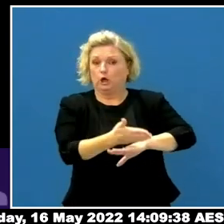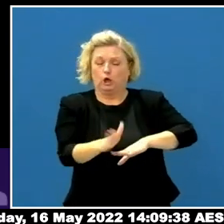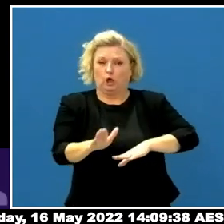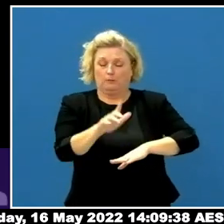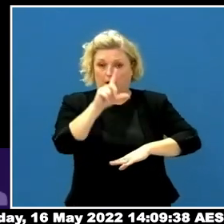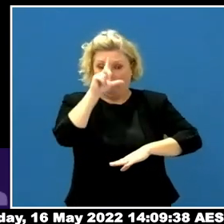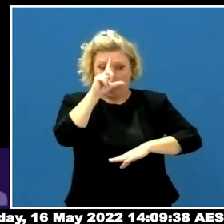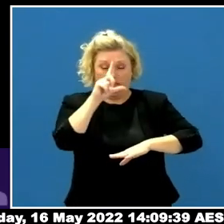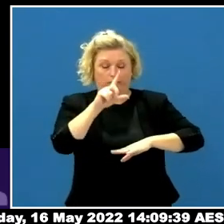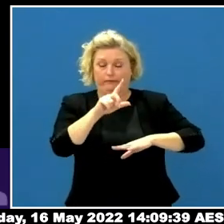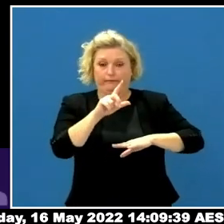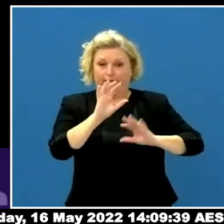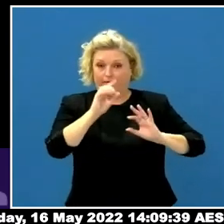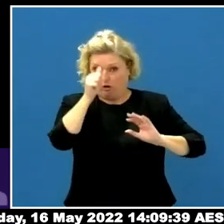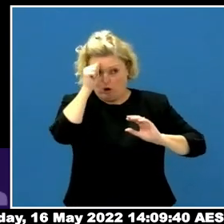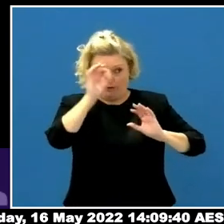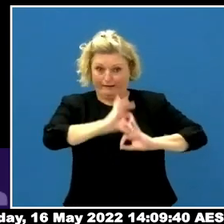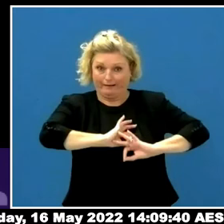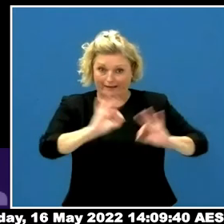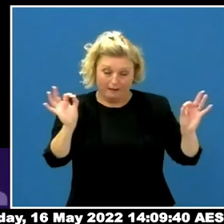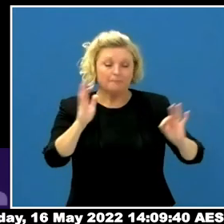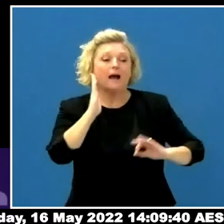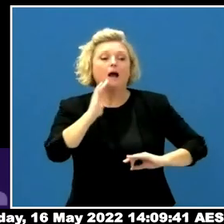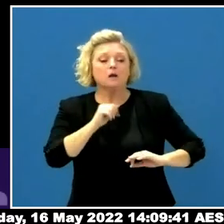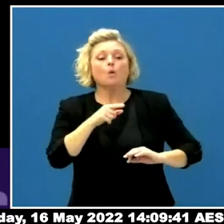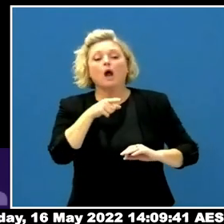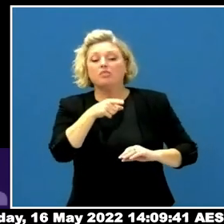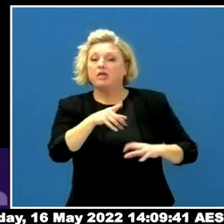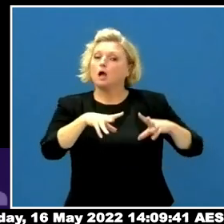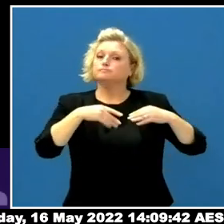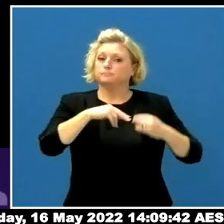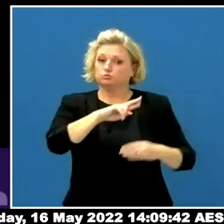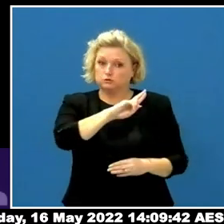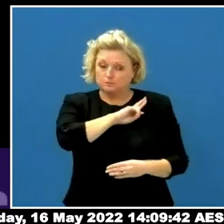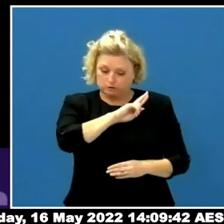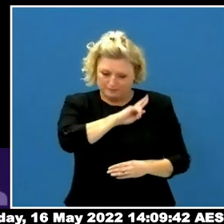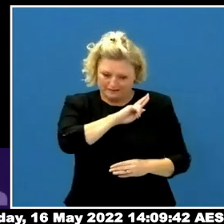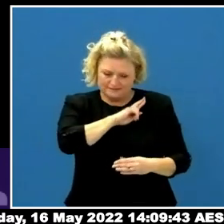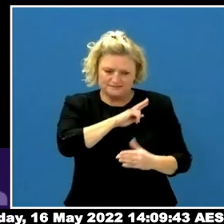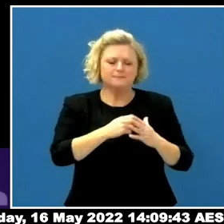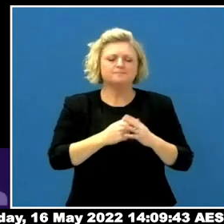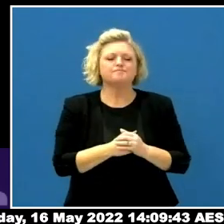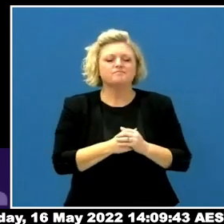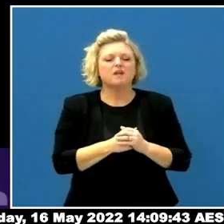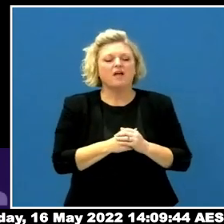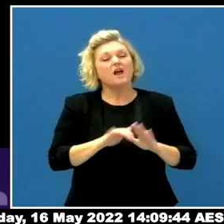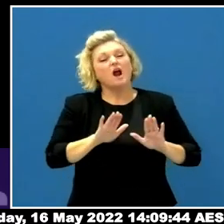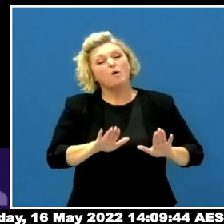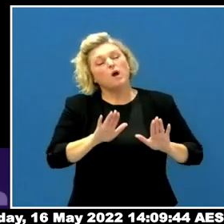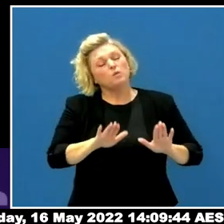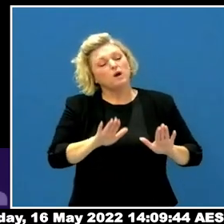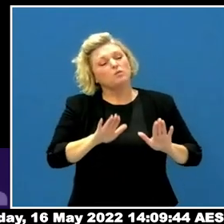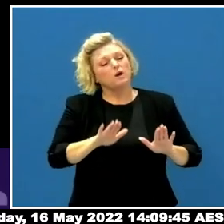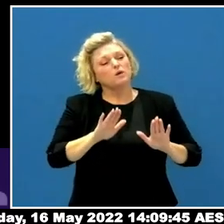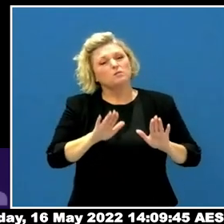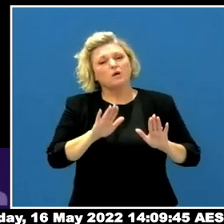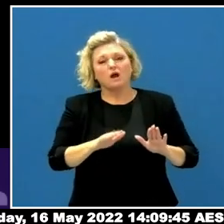And a week later I did ask them what was going on with the complaint, and they said that they were dealing with it.